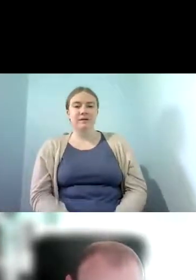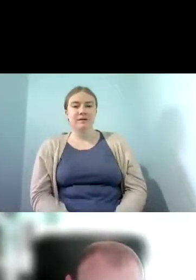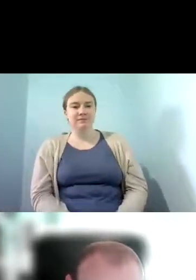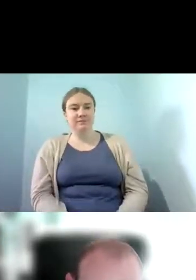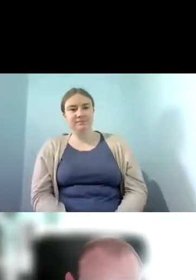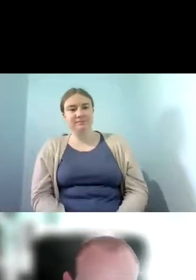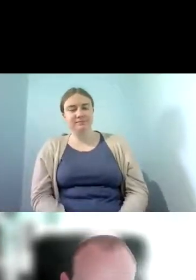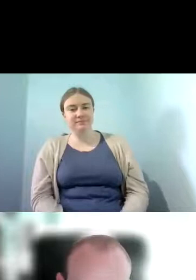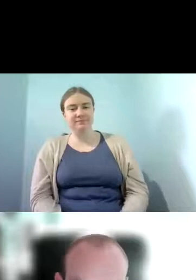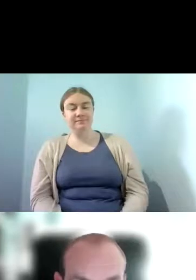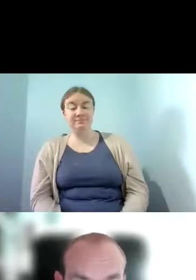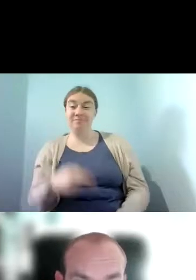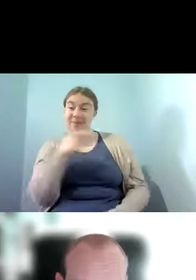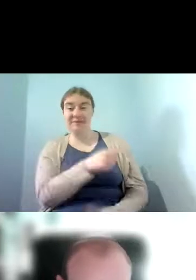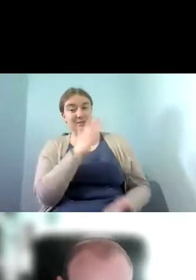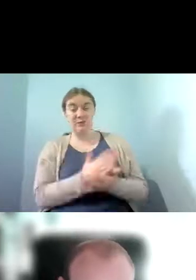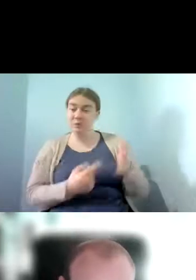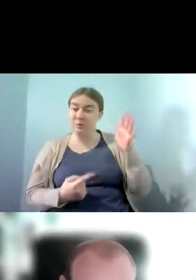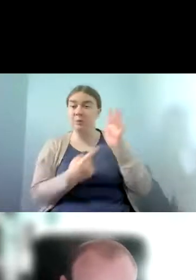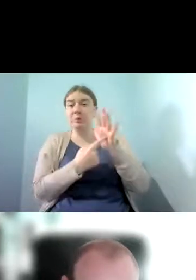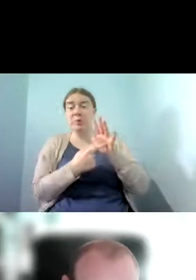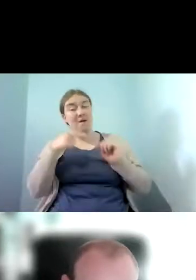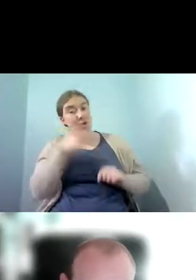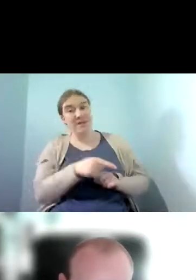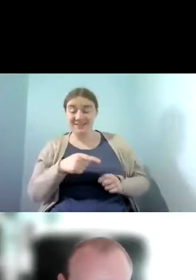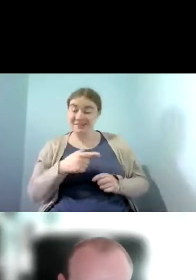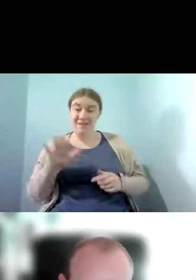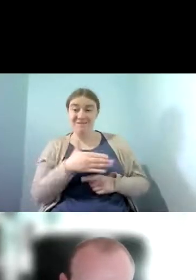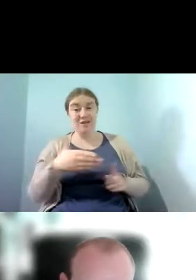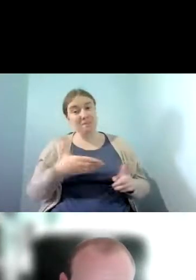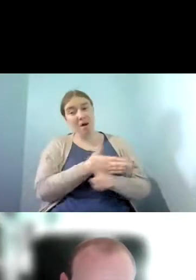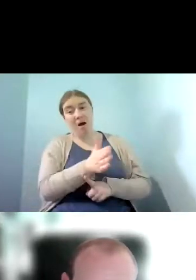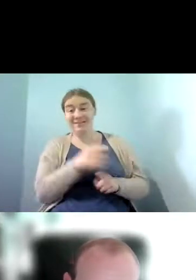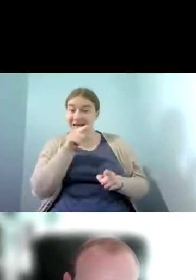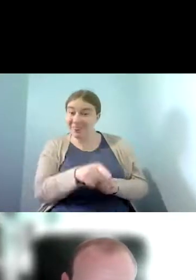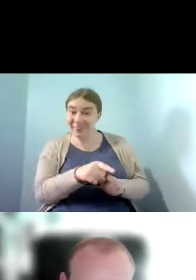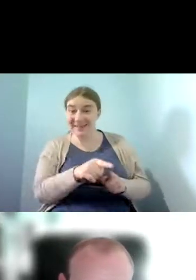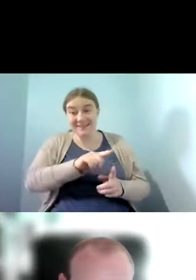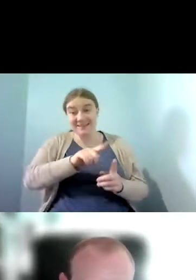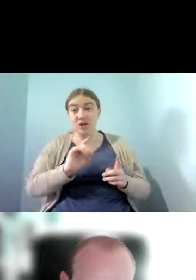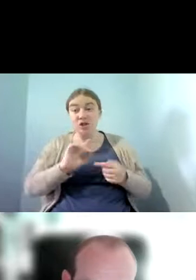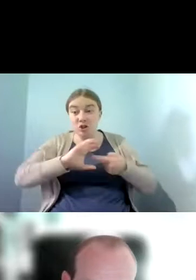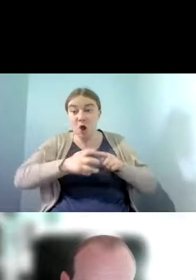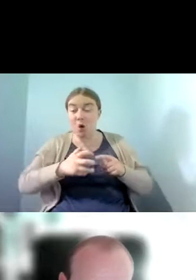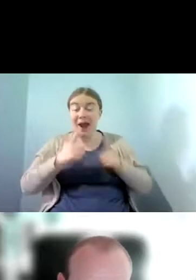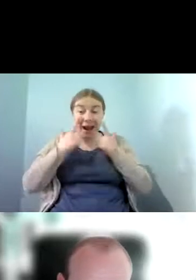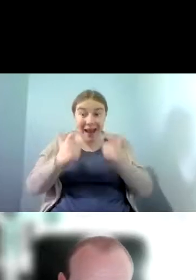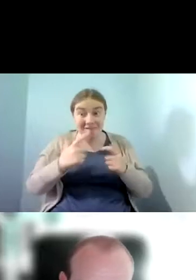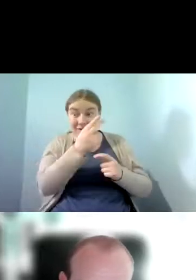and these are essential to the success of this type of fish pass these boulders have been carefully designed positioned to break up the flow of water